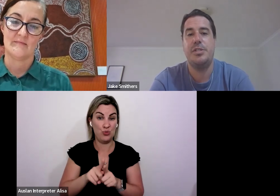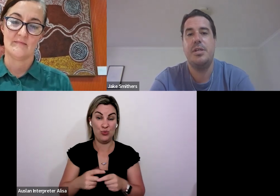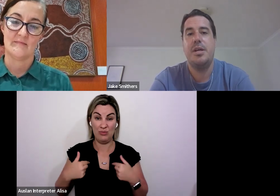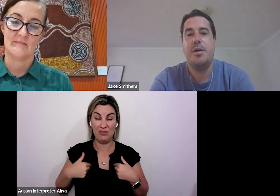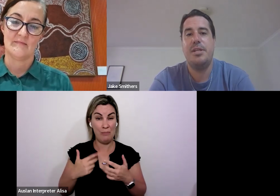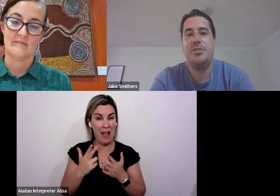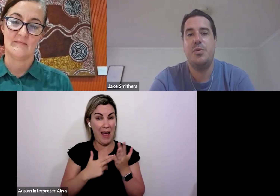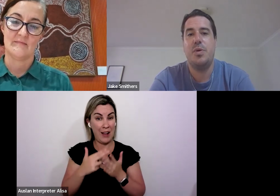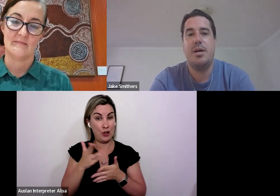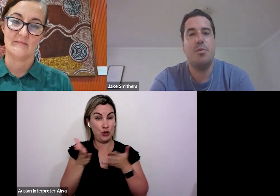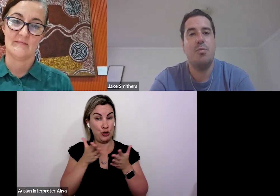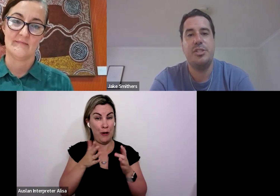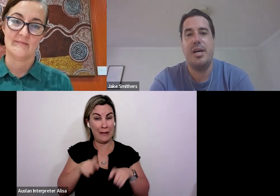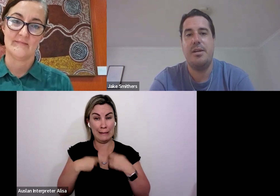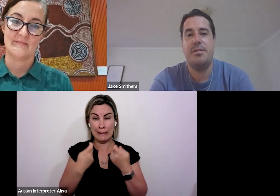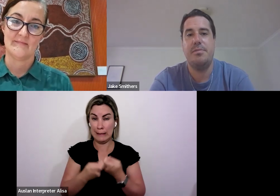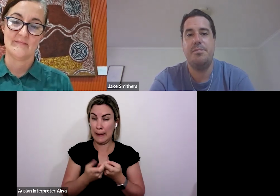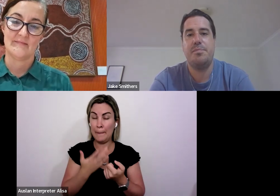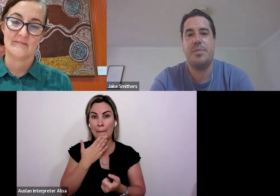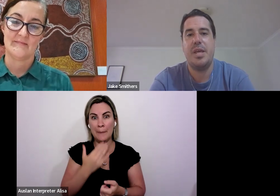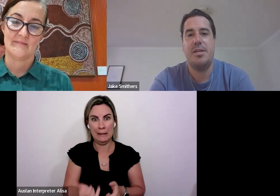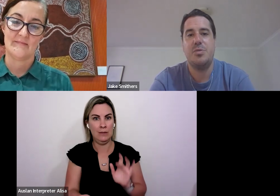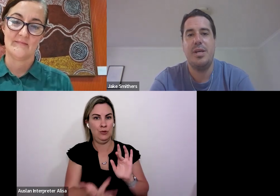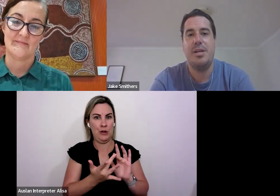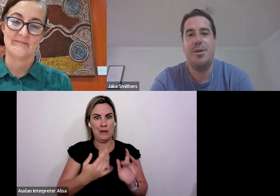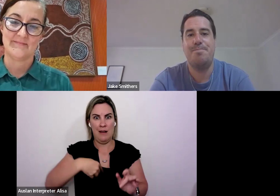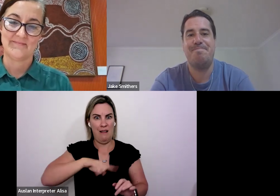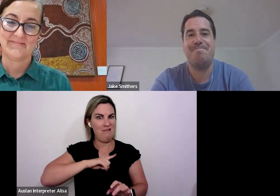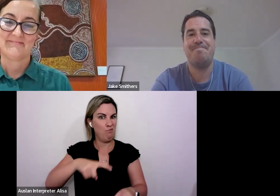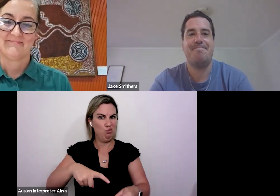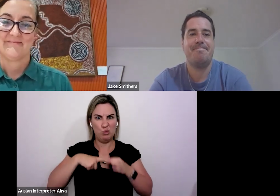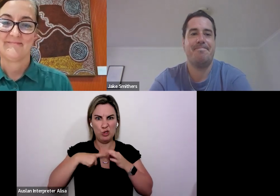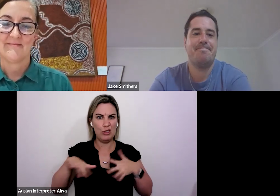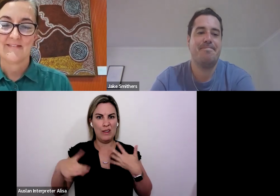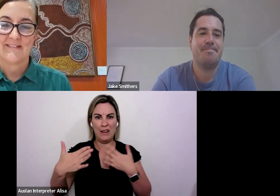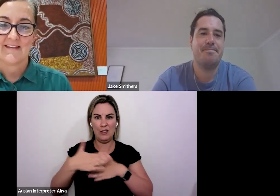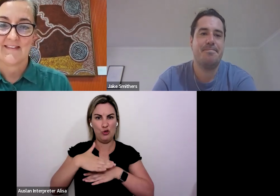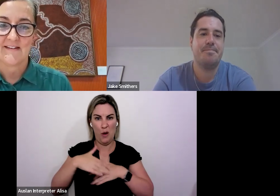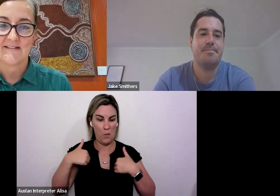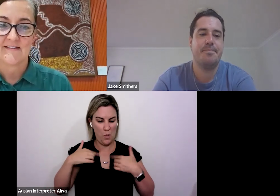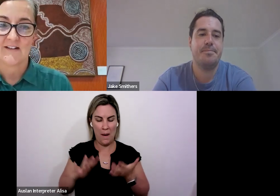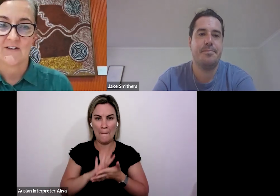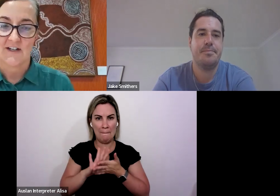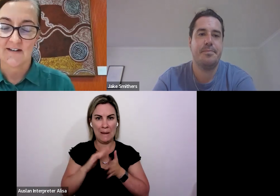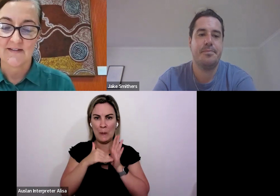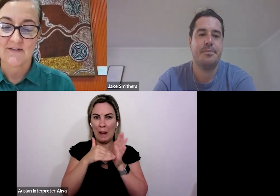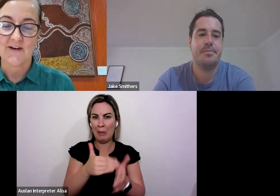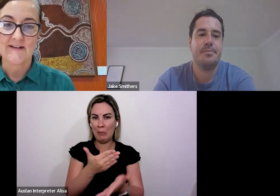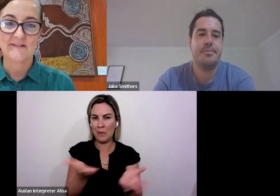please do reach out and ask, we're here to help. Thanks a lot, Jake. That's great.